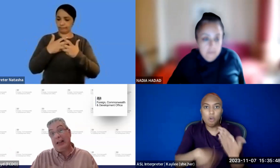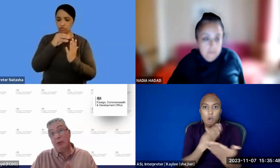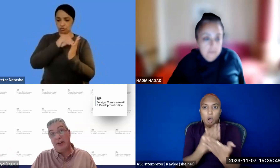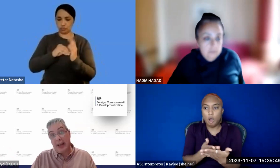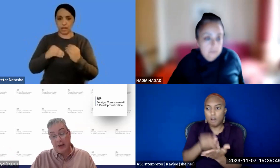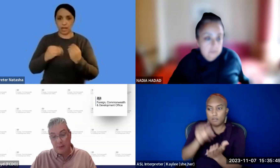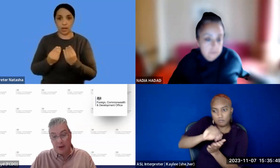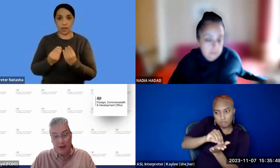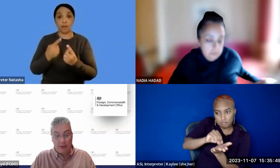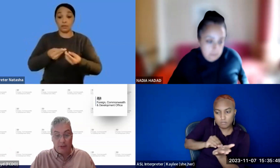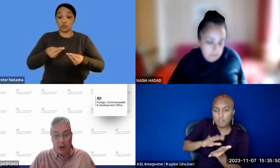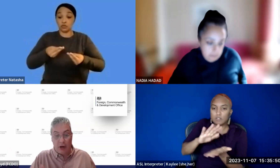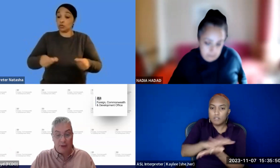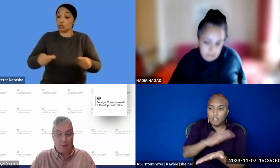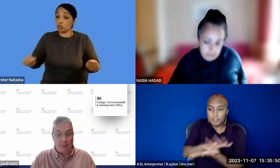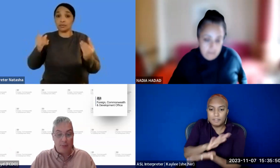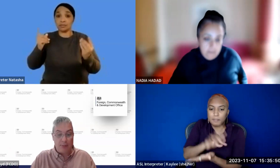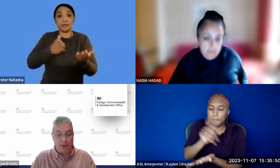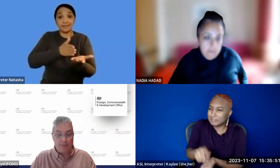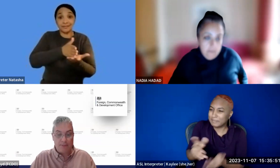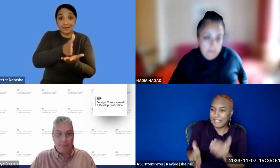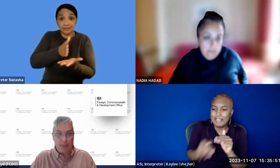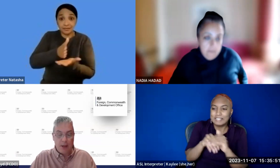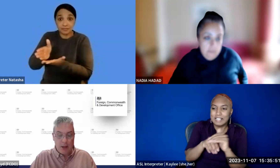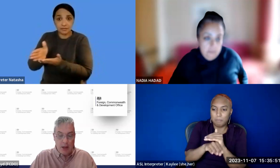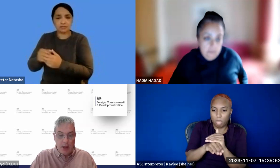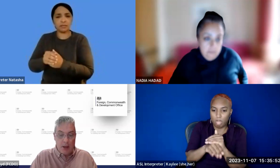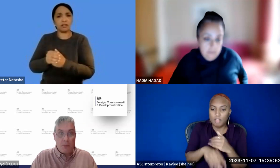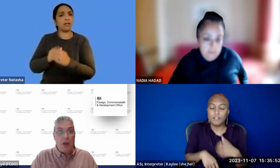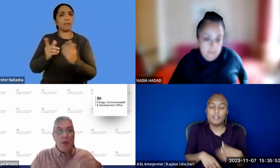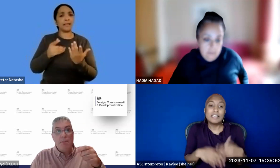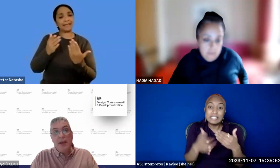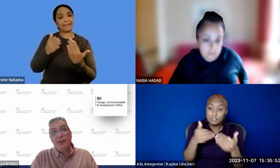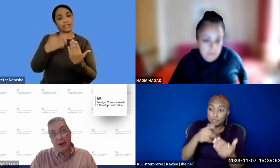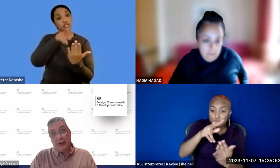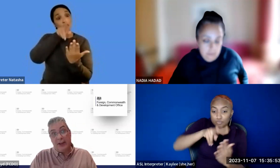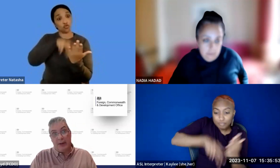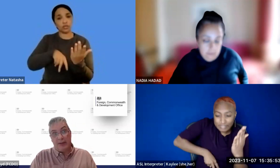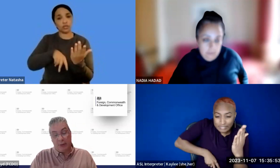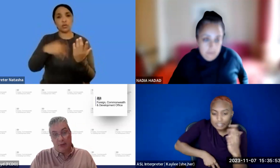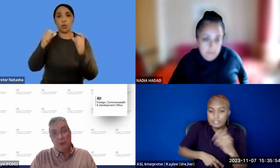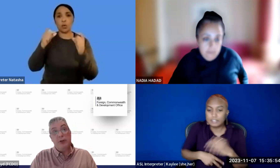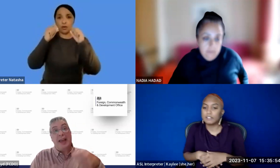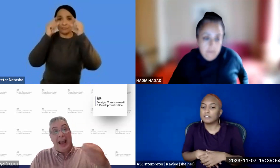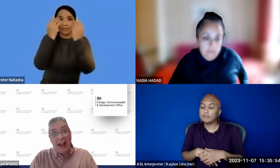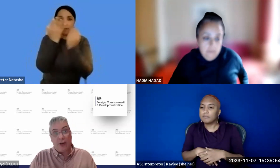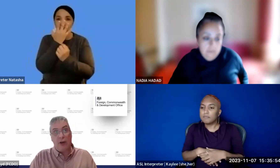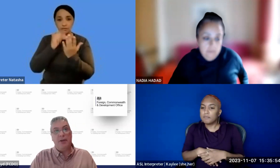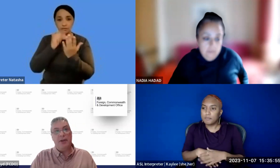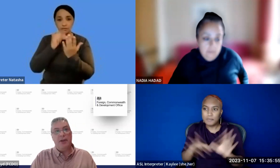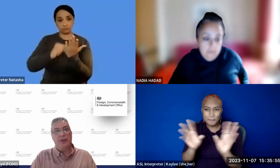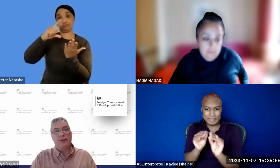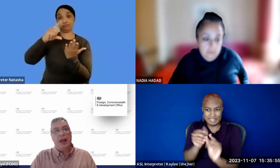including easy reads and prints when appropriate. Meetings need to be accessible. We need to ask OPDs